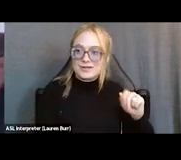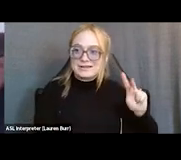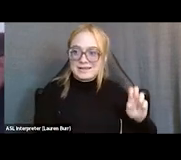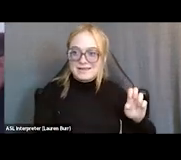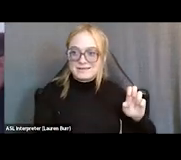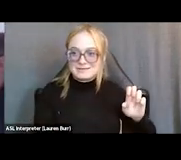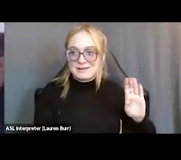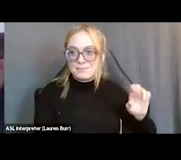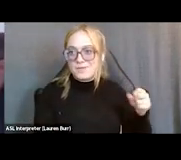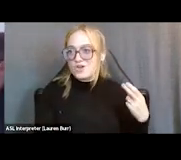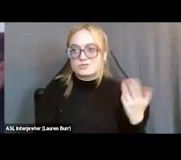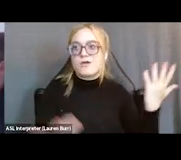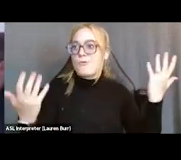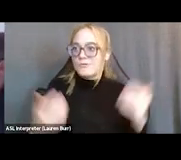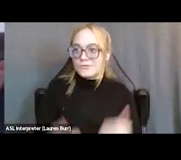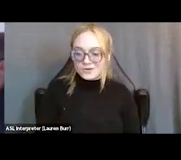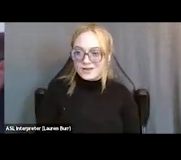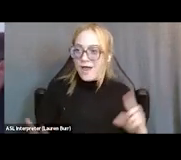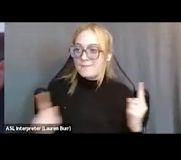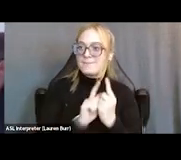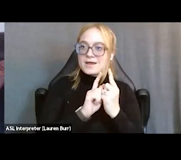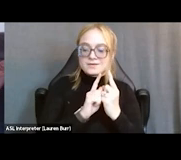So that was the best thing that could have happened for me.